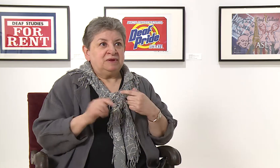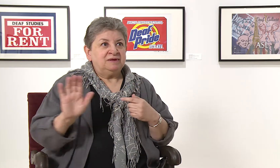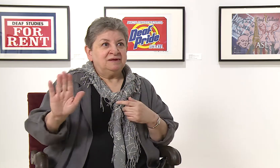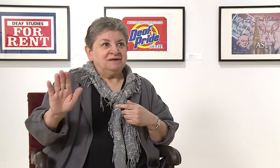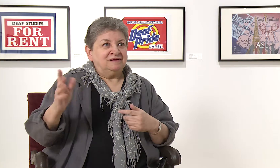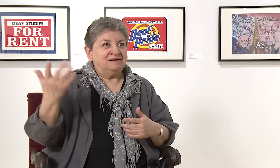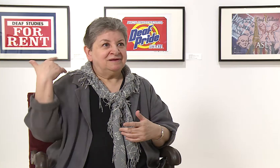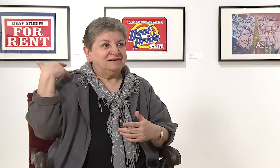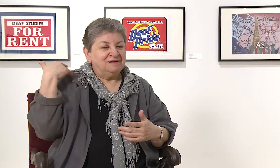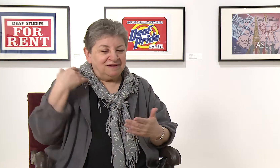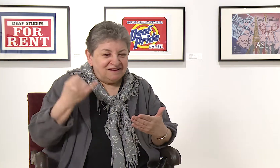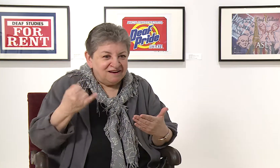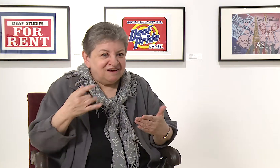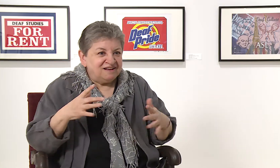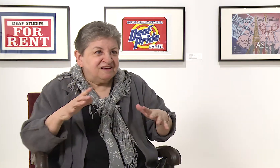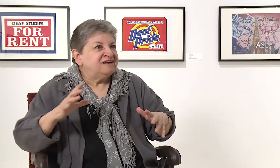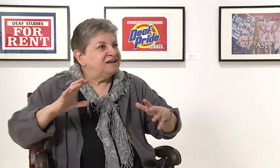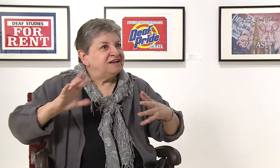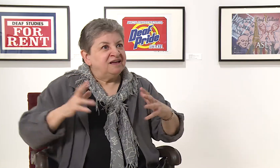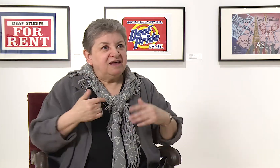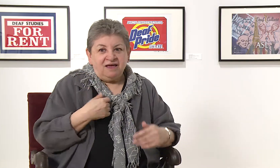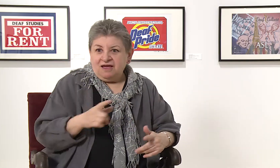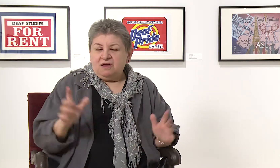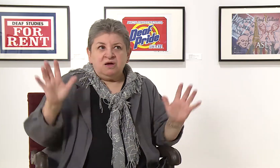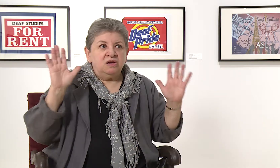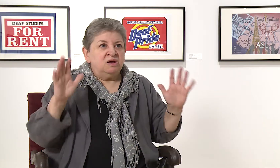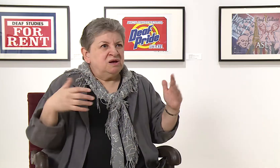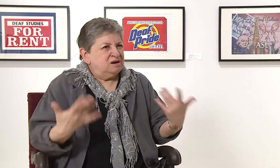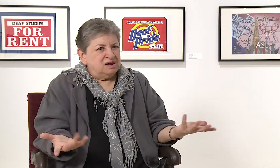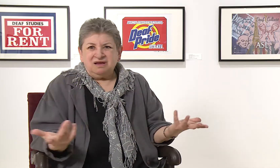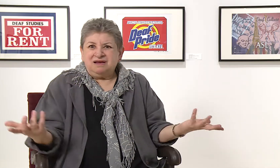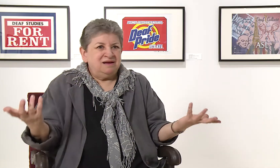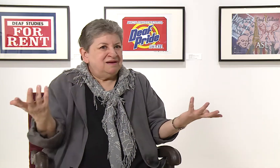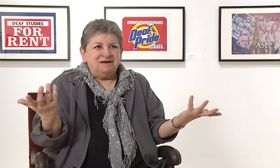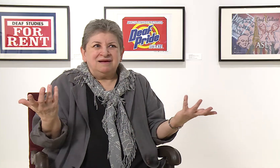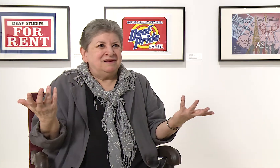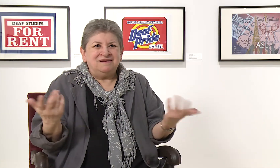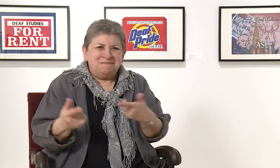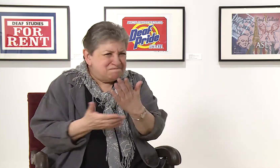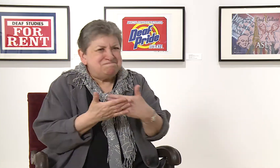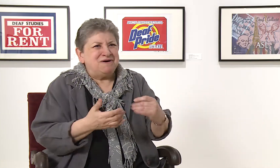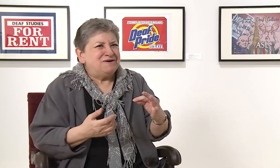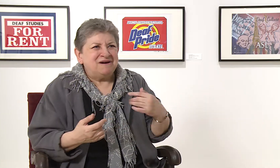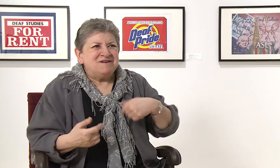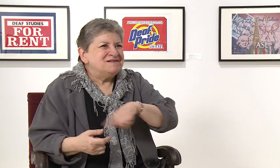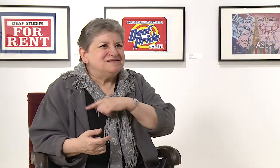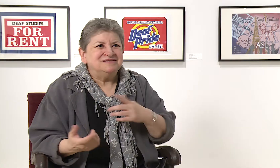He would often share his artwork about the Deaf experience with me. I thought it was wonderful.